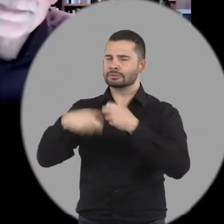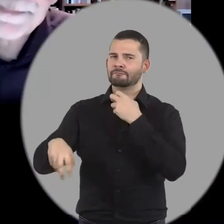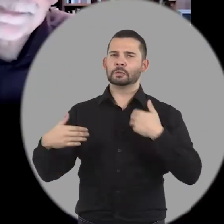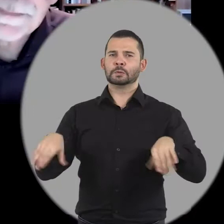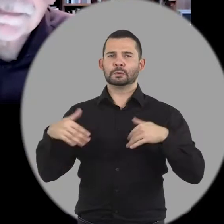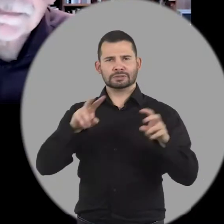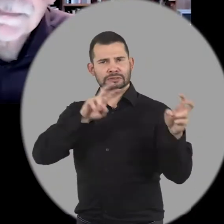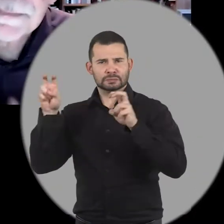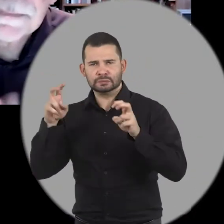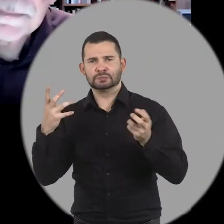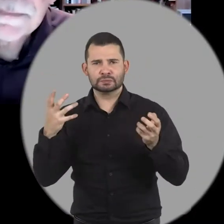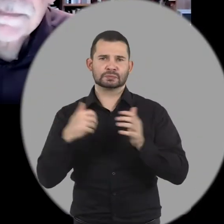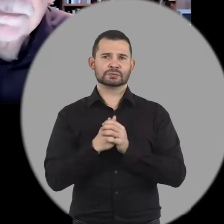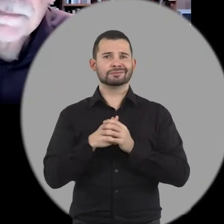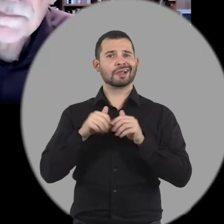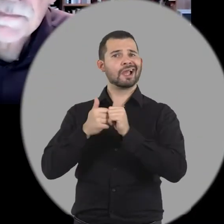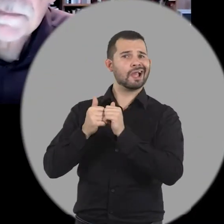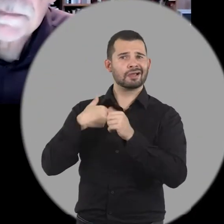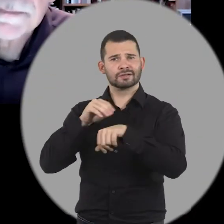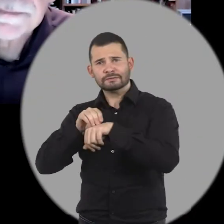So, to make change happen, we need to change the way we go about it.